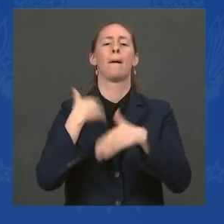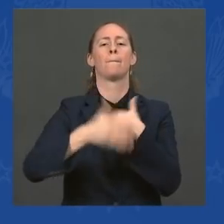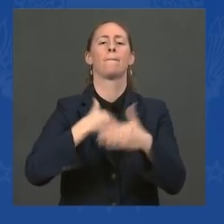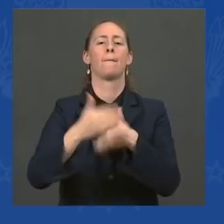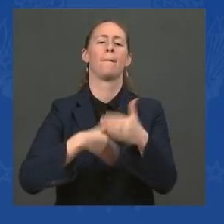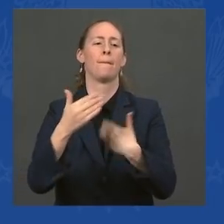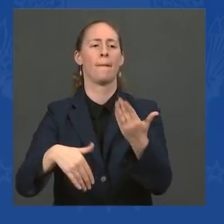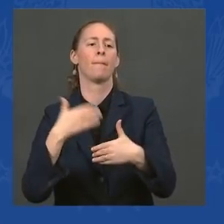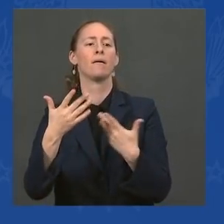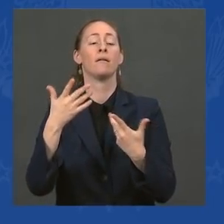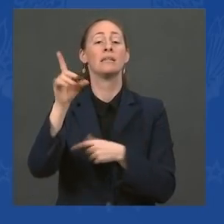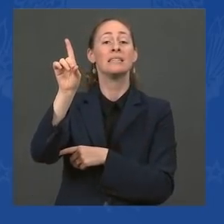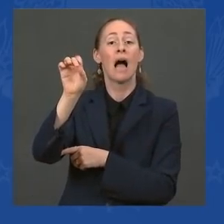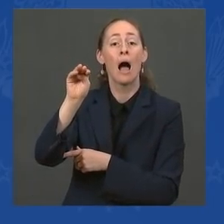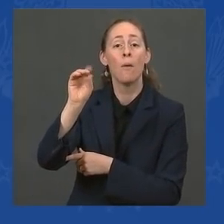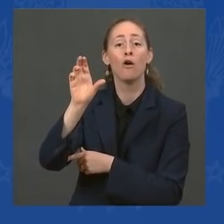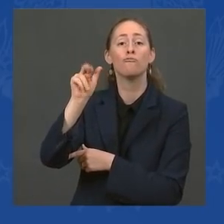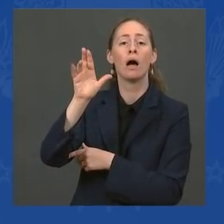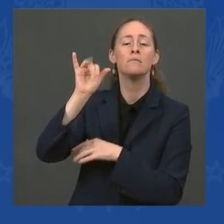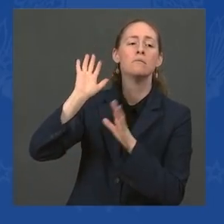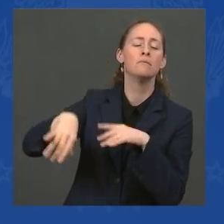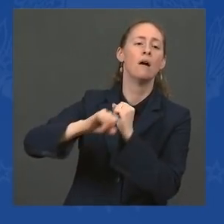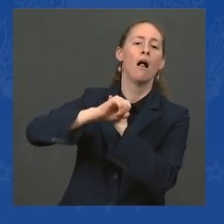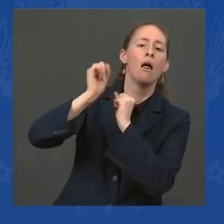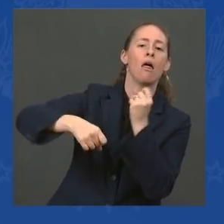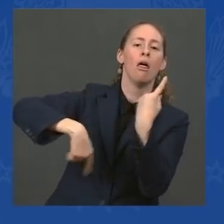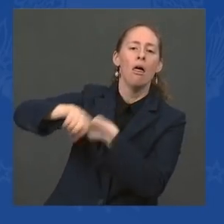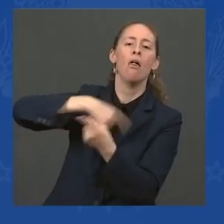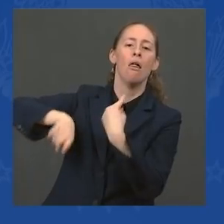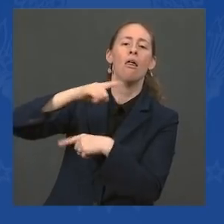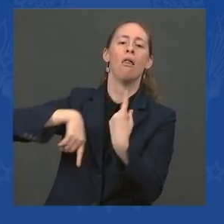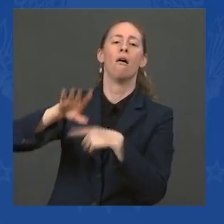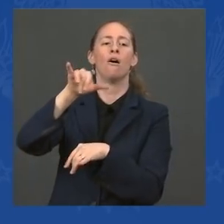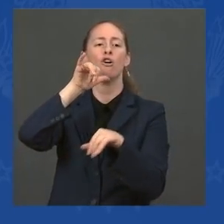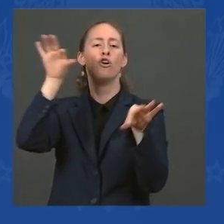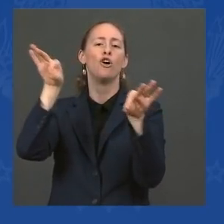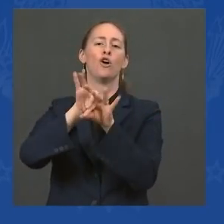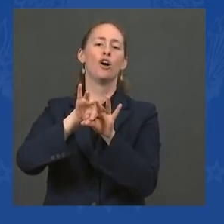And I don't know -- it's -- it's -- I don't know -- it's understandable why the average American wouldn't understand